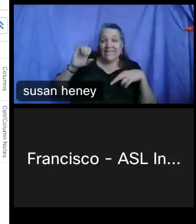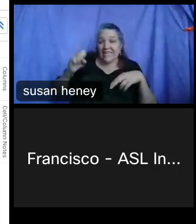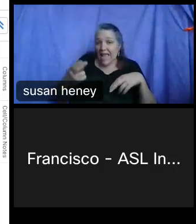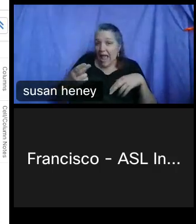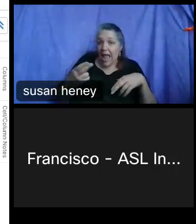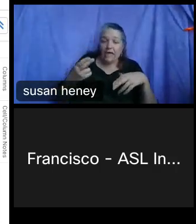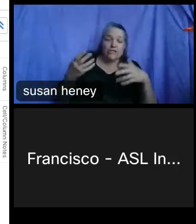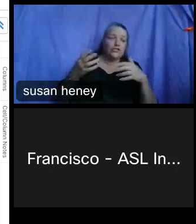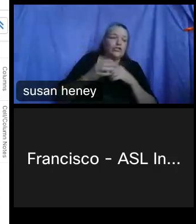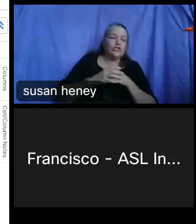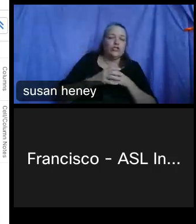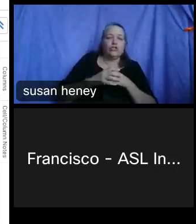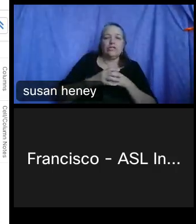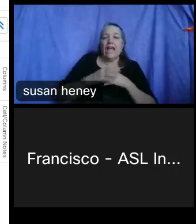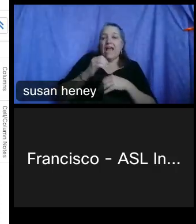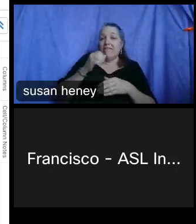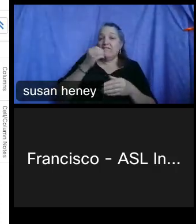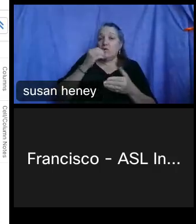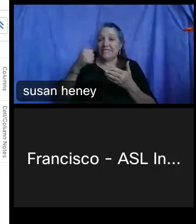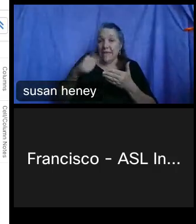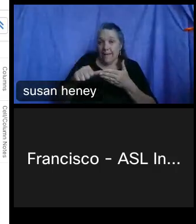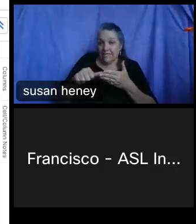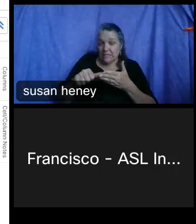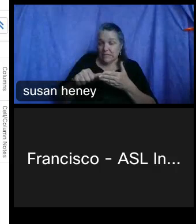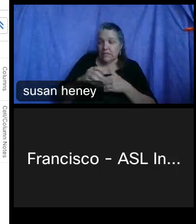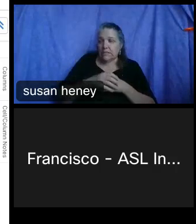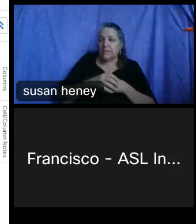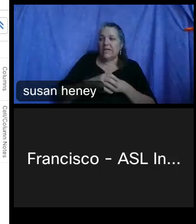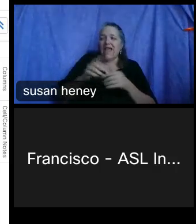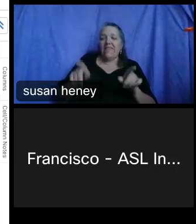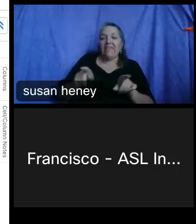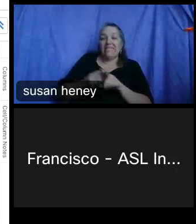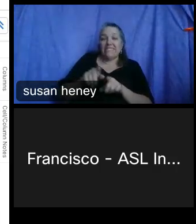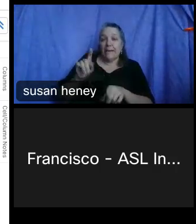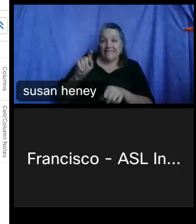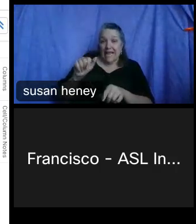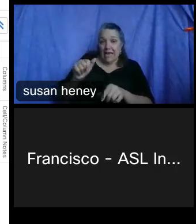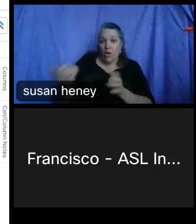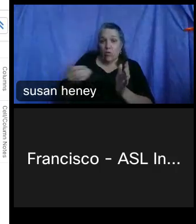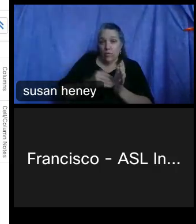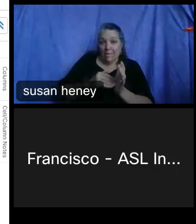those who get food stamps. And then those same data points are repeated for families